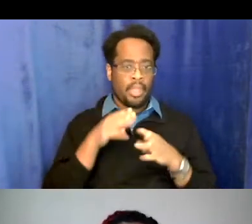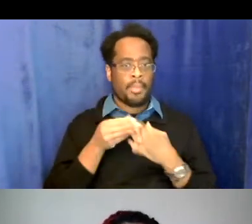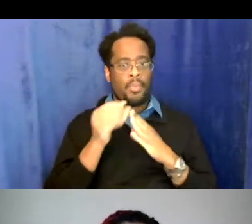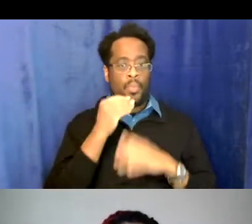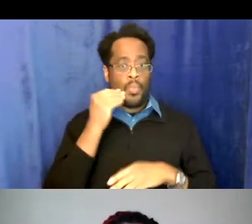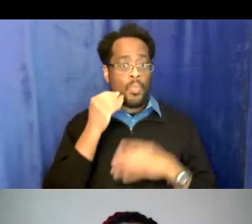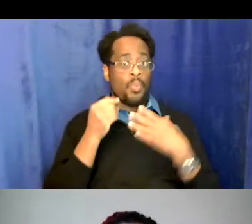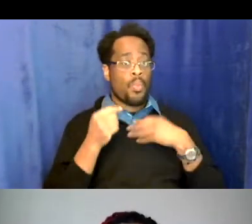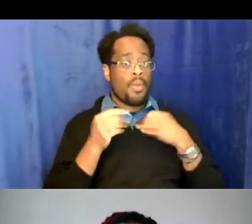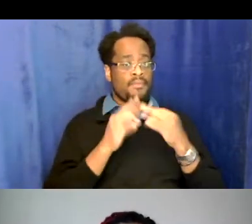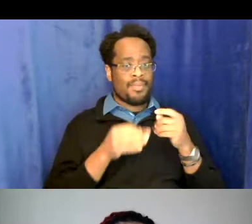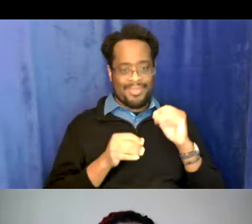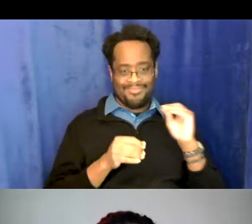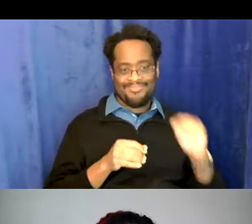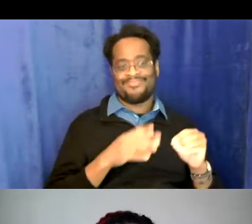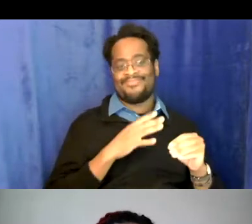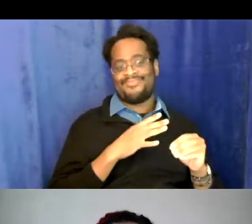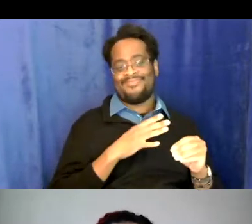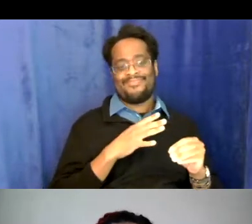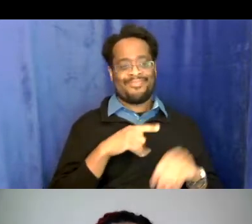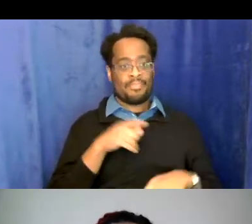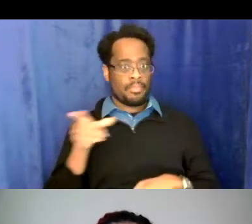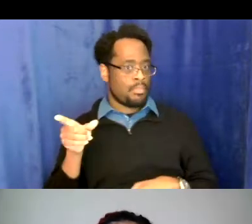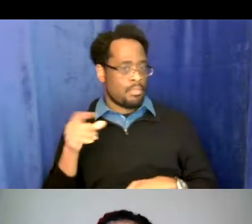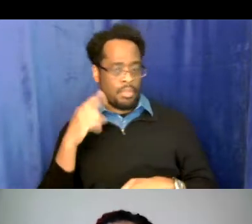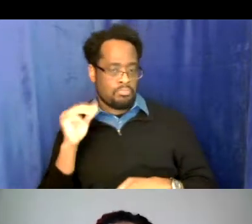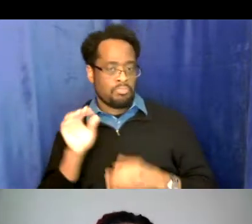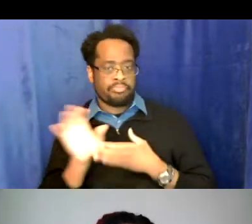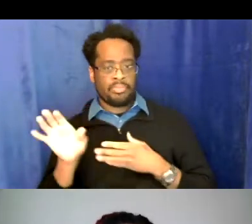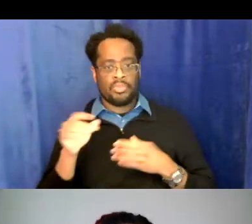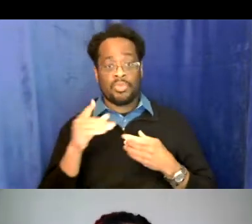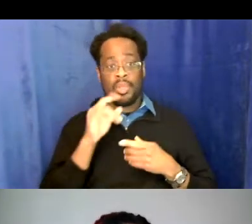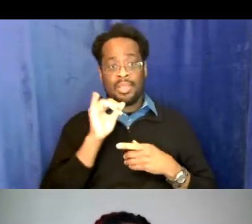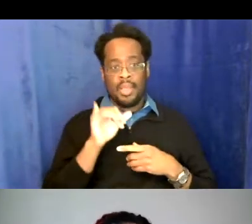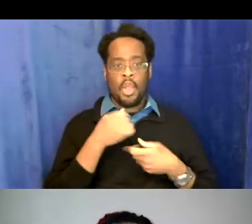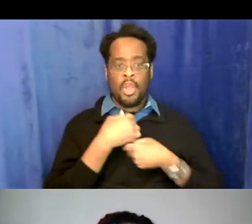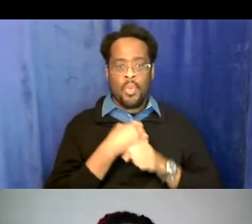all of those people of color out of those areas, and allowed only white families to live there.